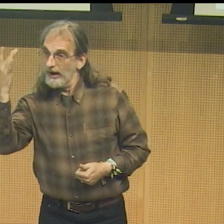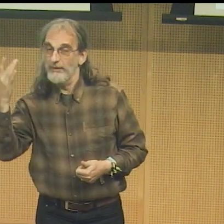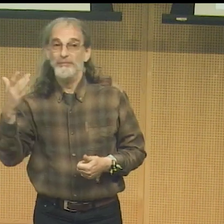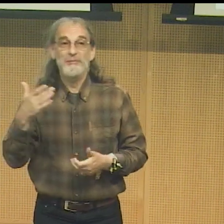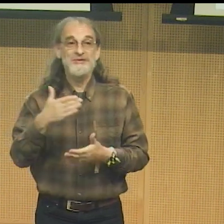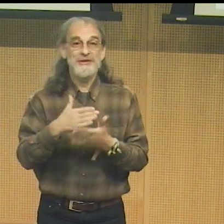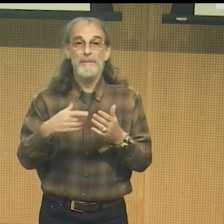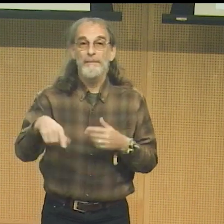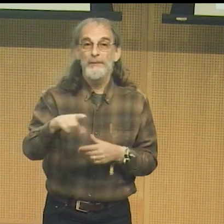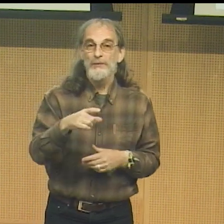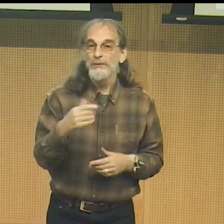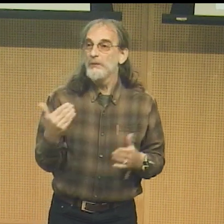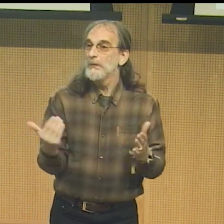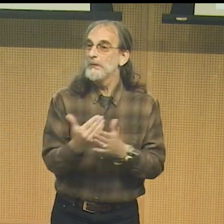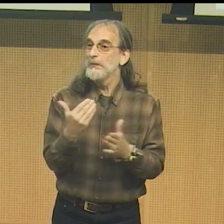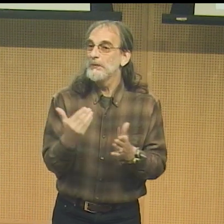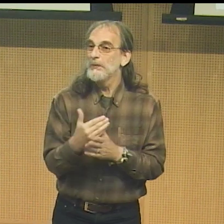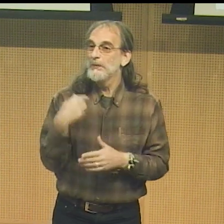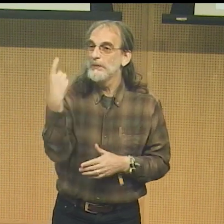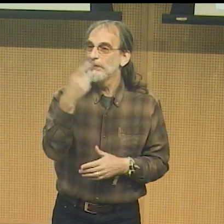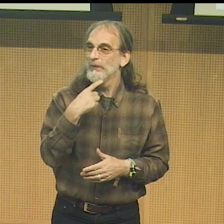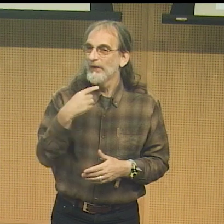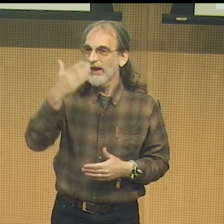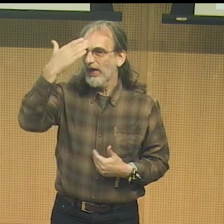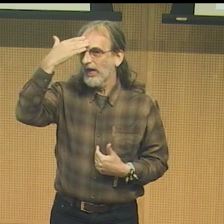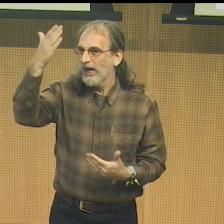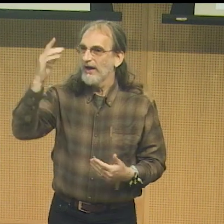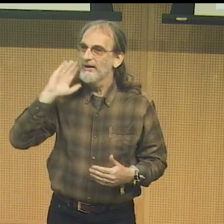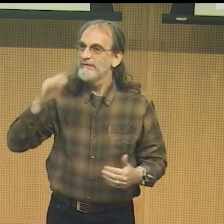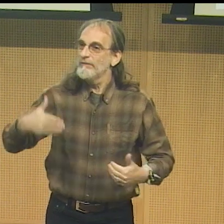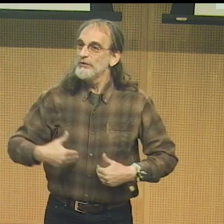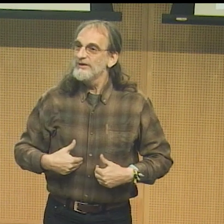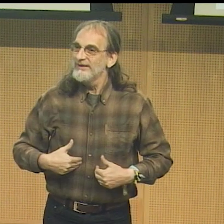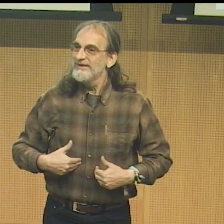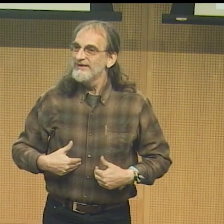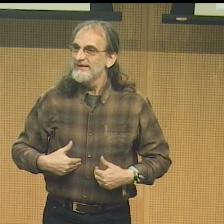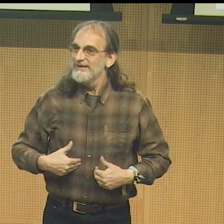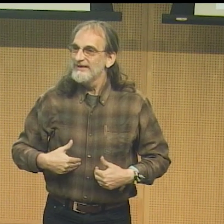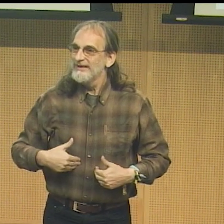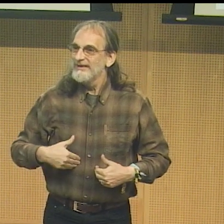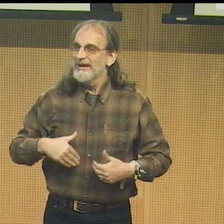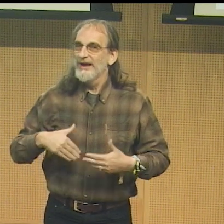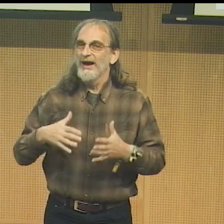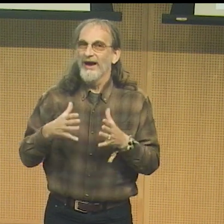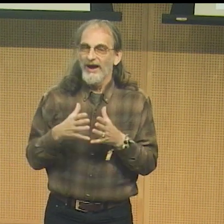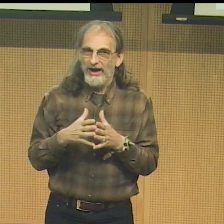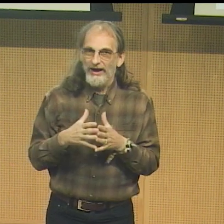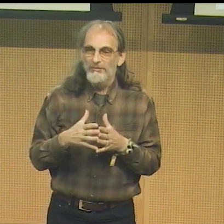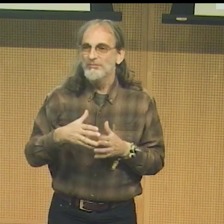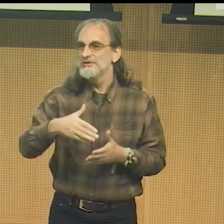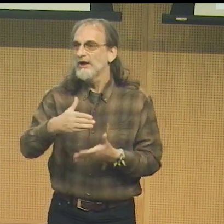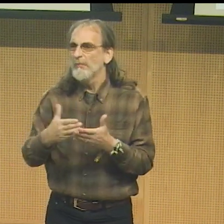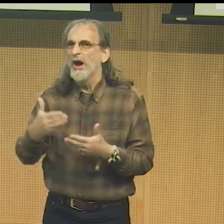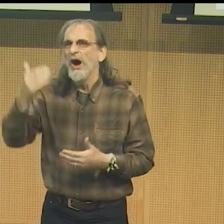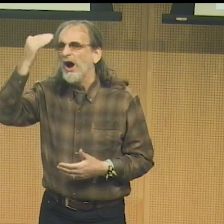This is a challenge because with this large audience, I don't know how many of you have familiarity with Deafhood concepts,